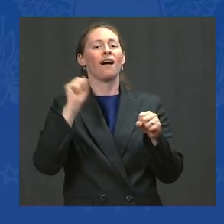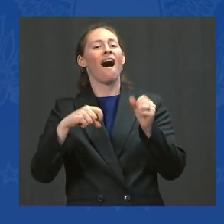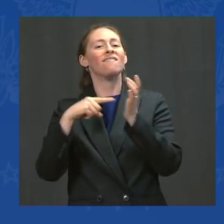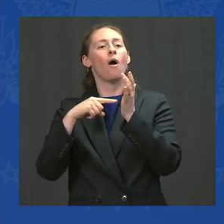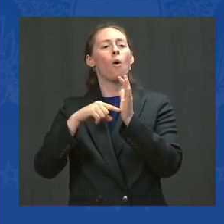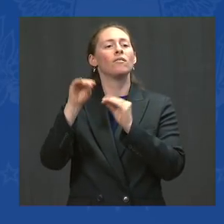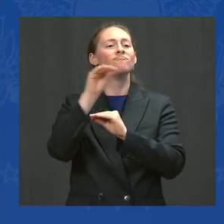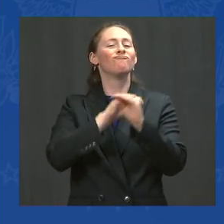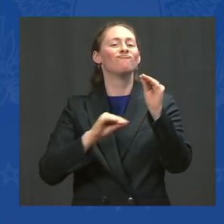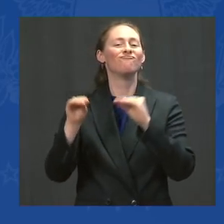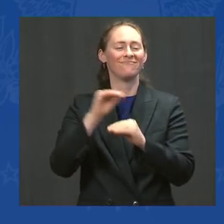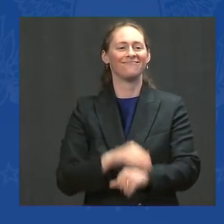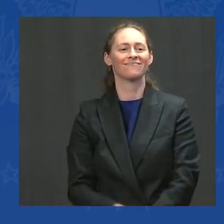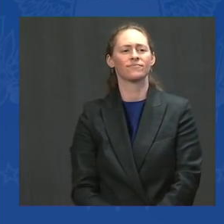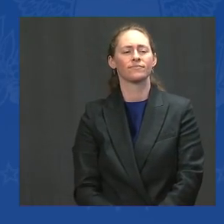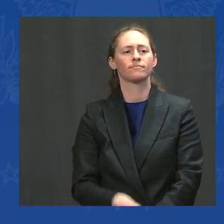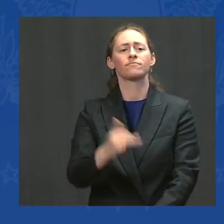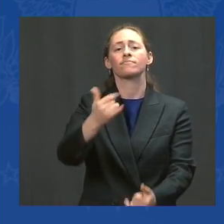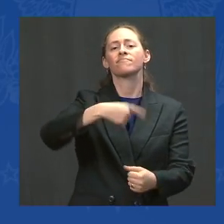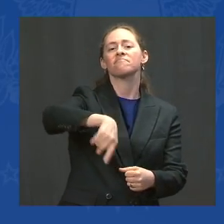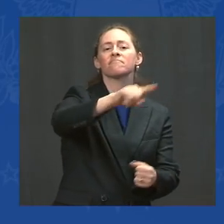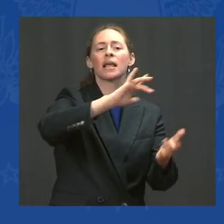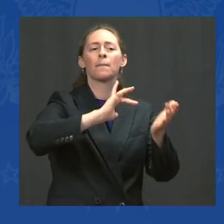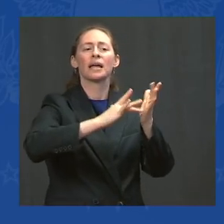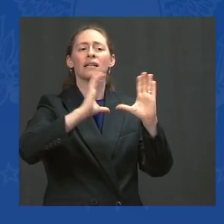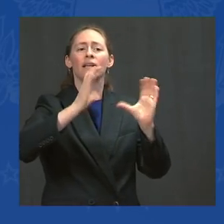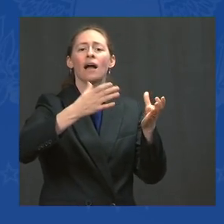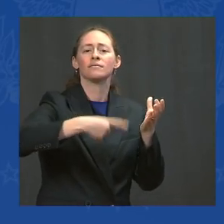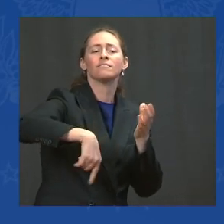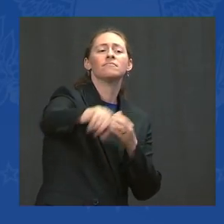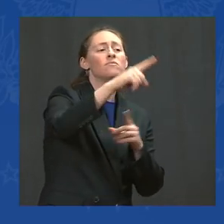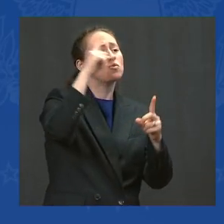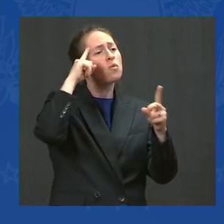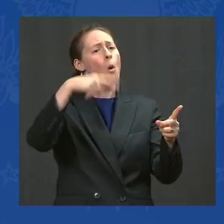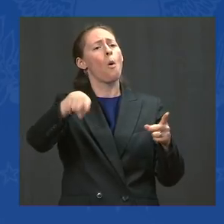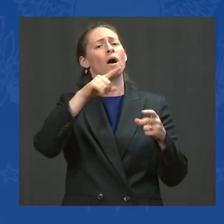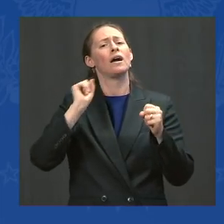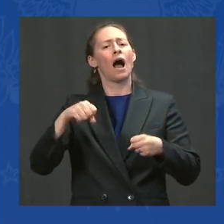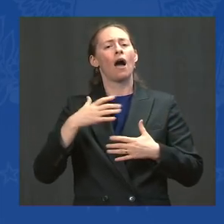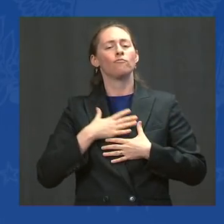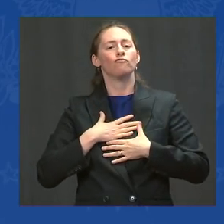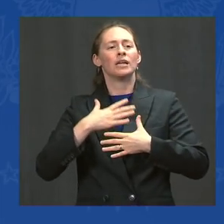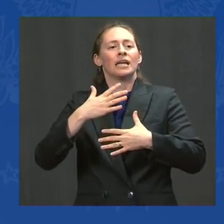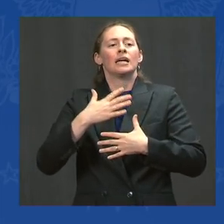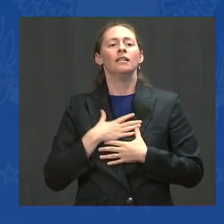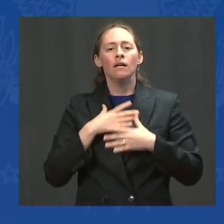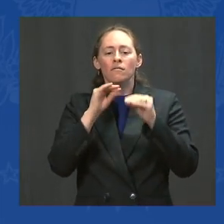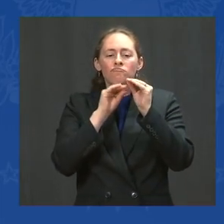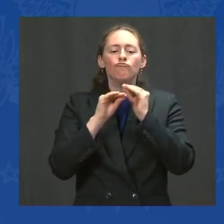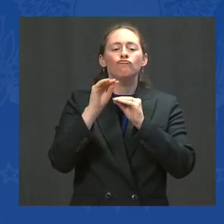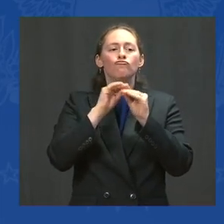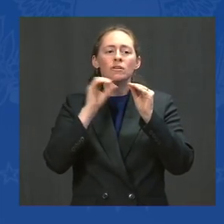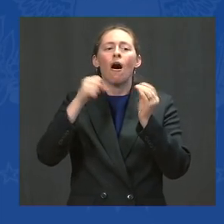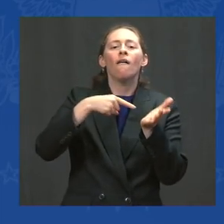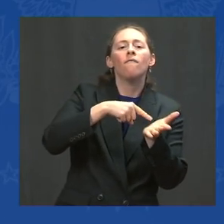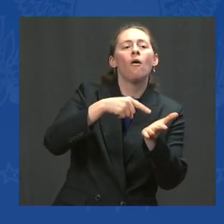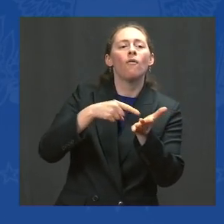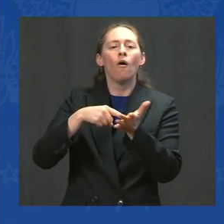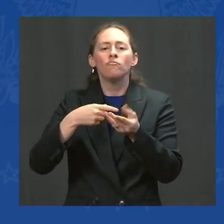it will give them a little bit of breathing room every month. That's just one example of how we're building an economy